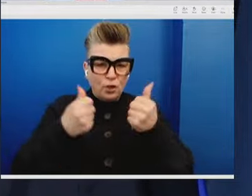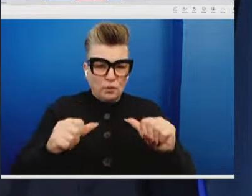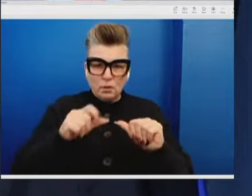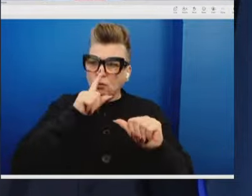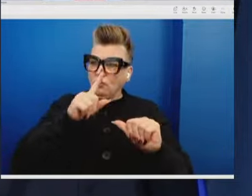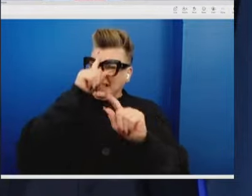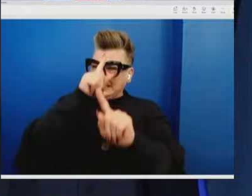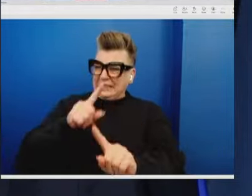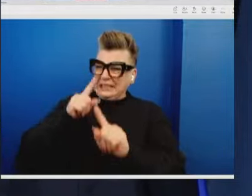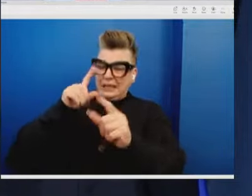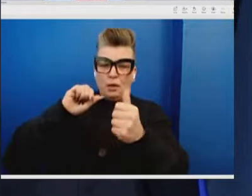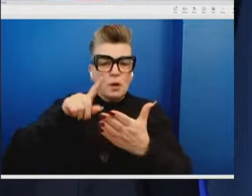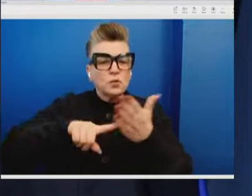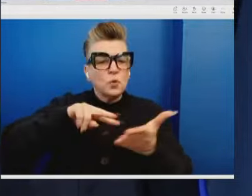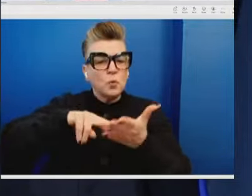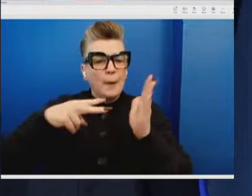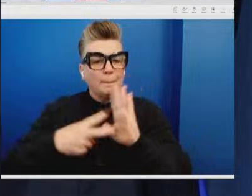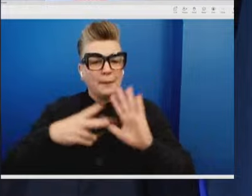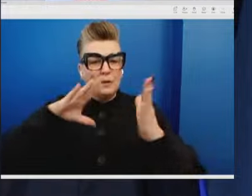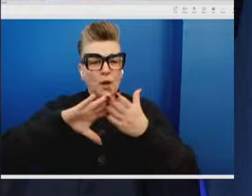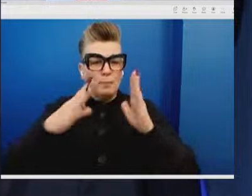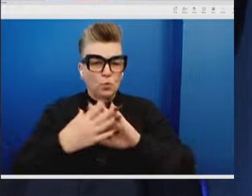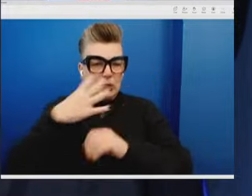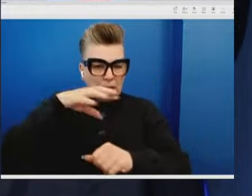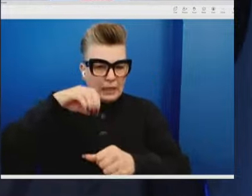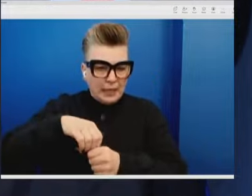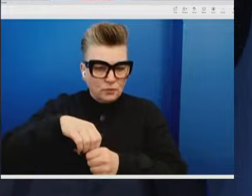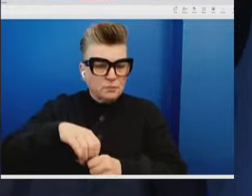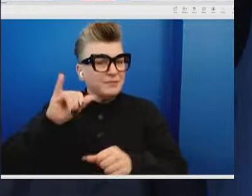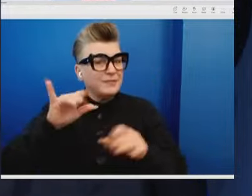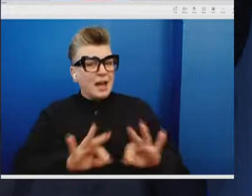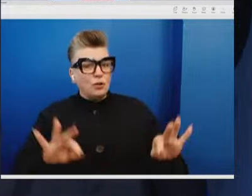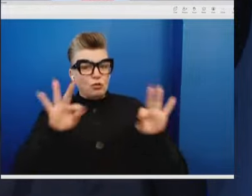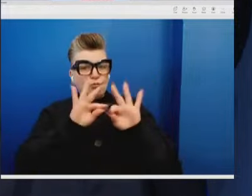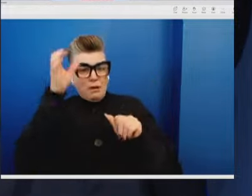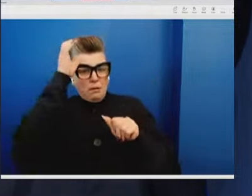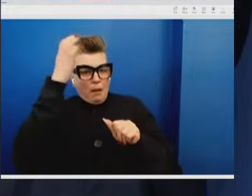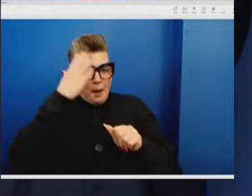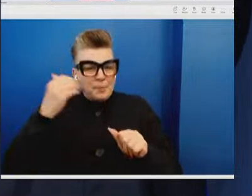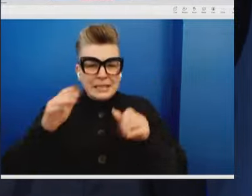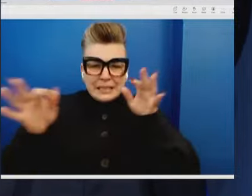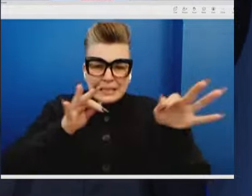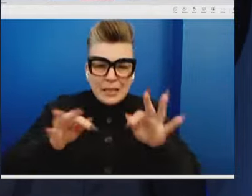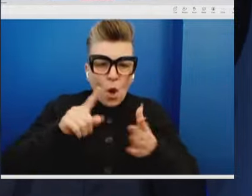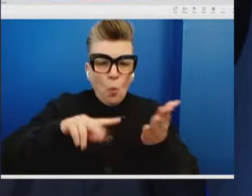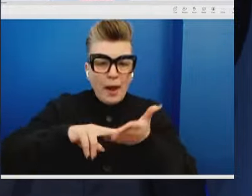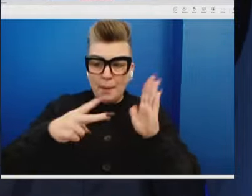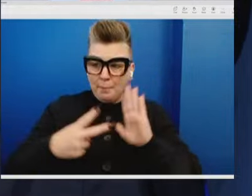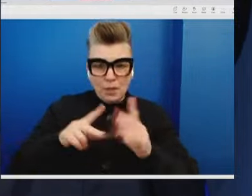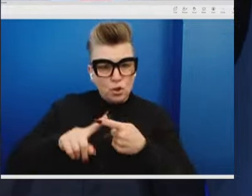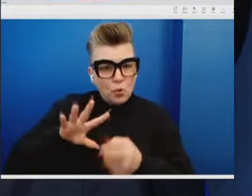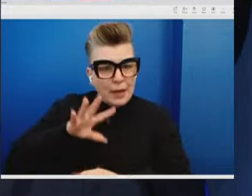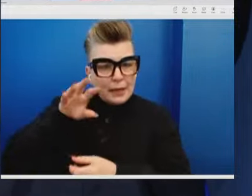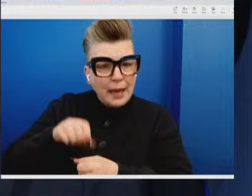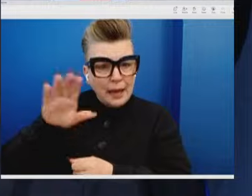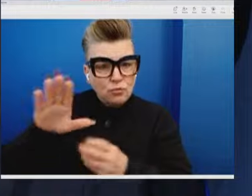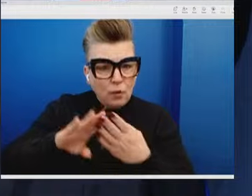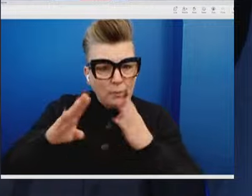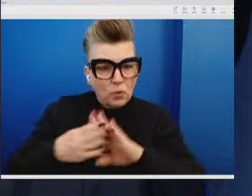And this is a critical concept because there are many ways of defining what it means to be engaged in your community. We thought it was important to both adjudicate what that